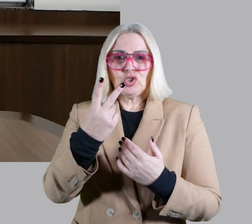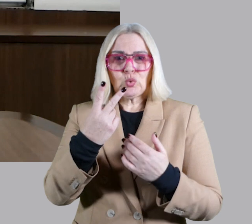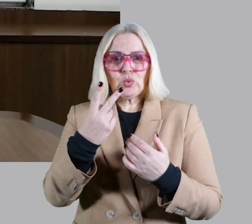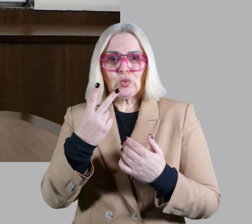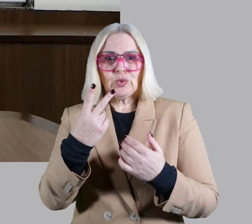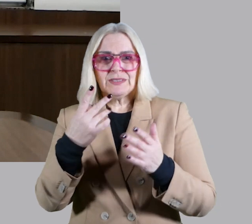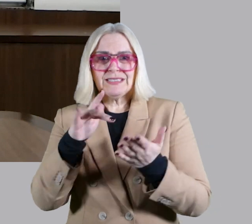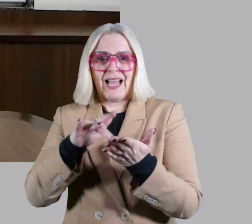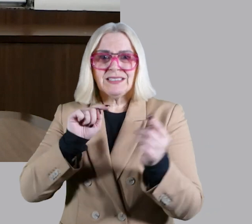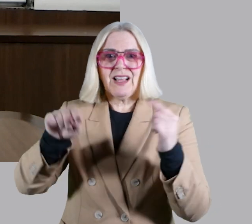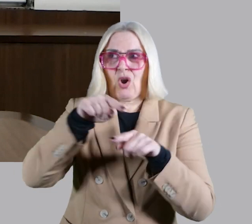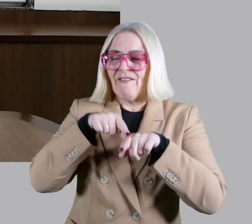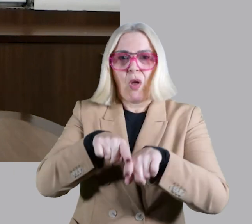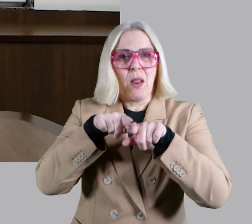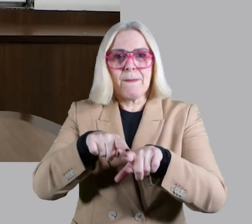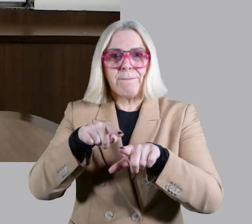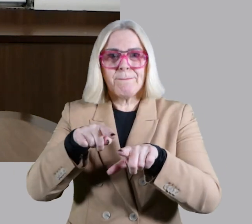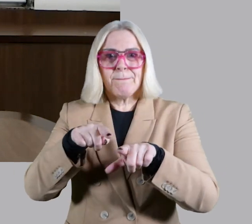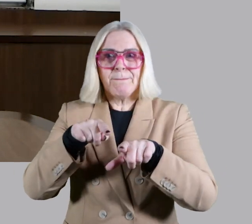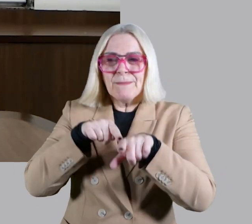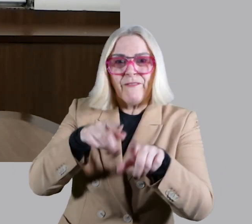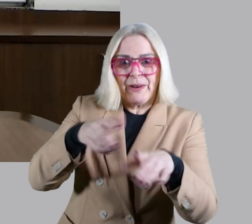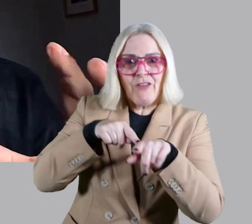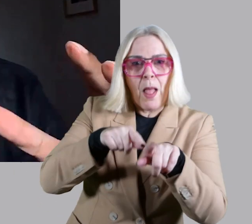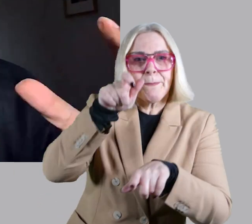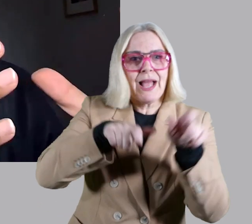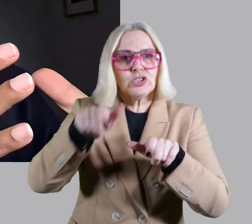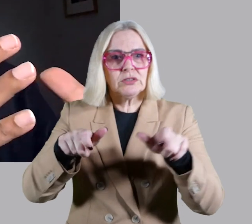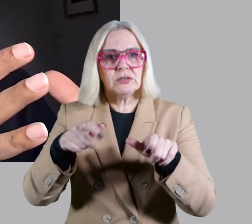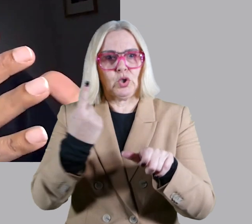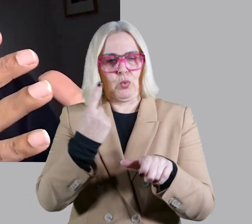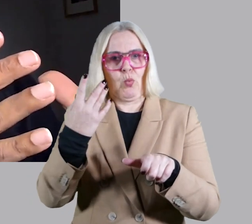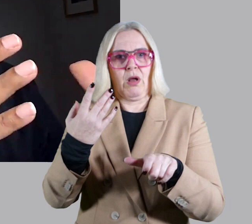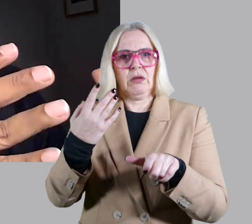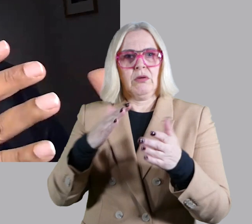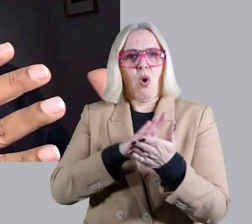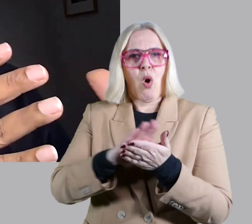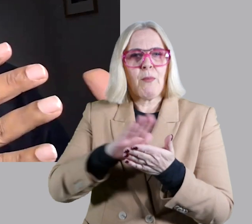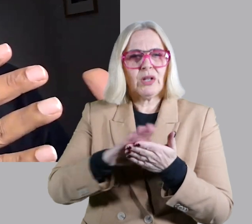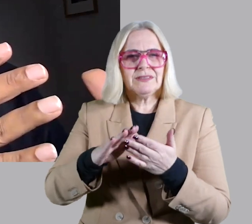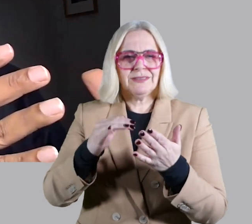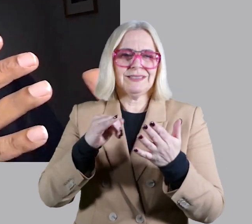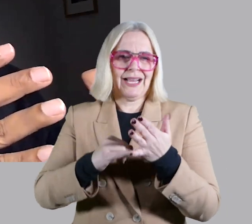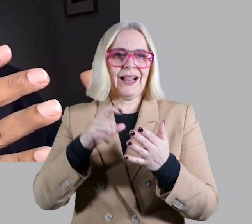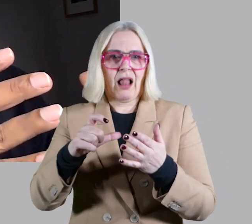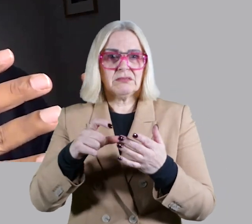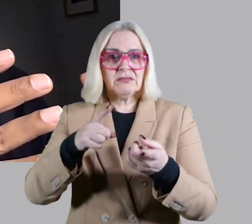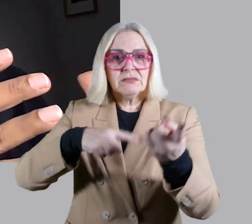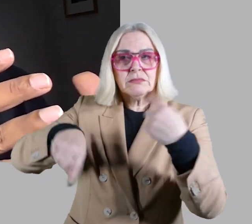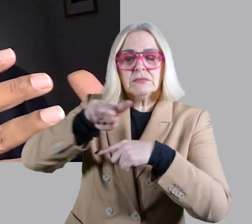of those patients who were homozygous sickle cell. And there's a group, small group of health care professionals